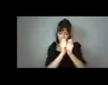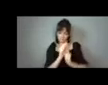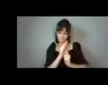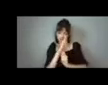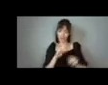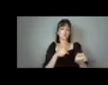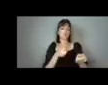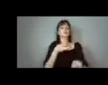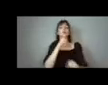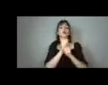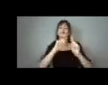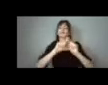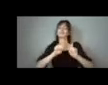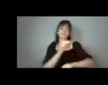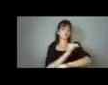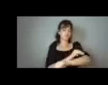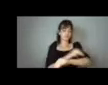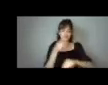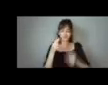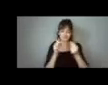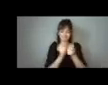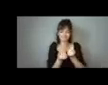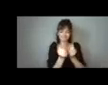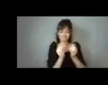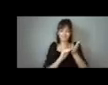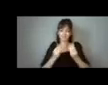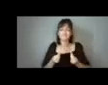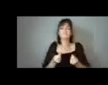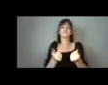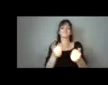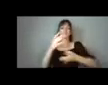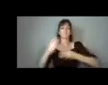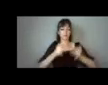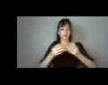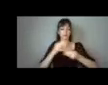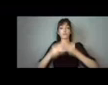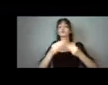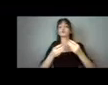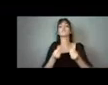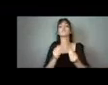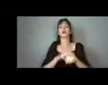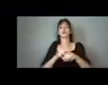of issues required to streamline the processes and improve safeguards for those who will rely